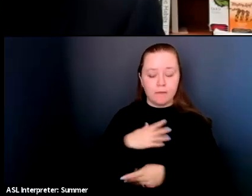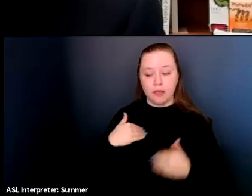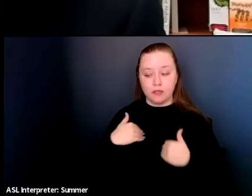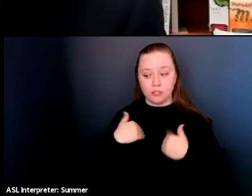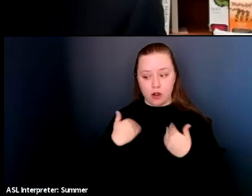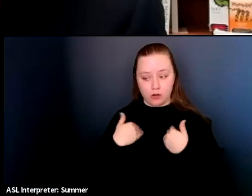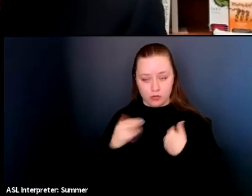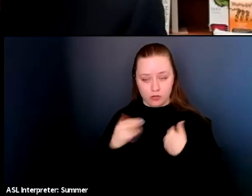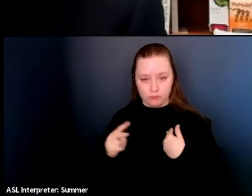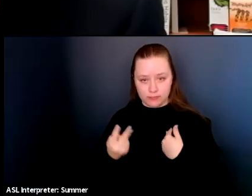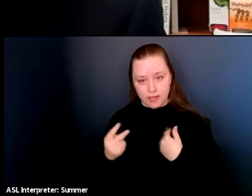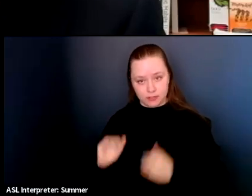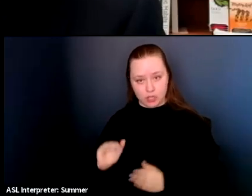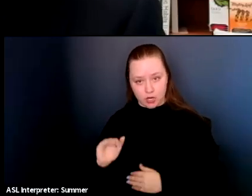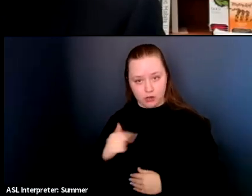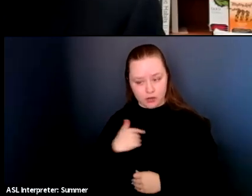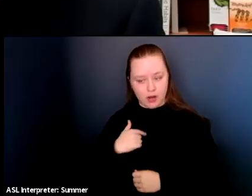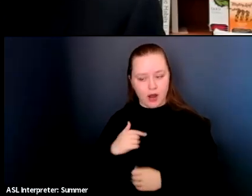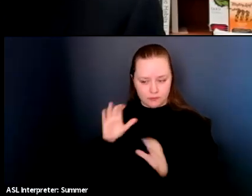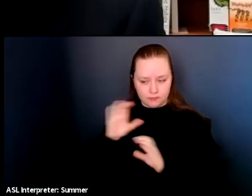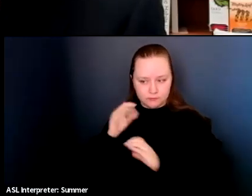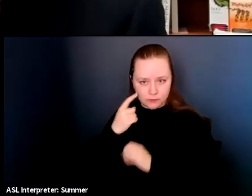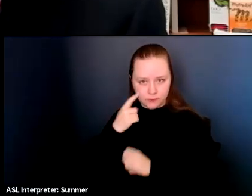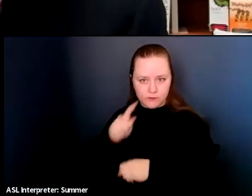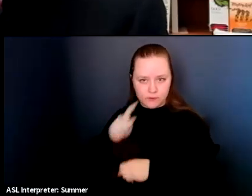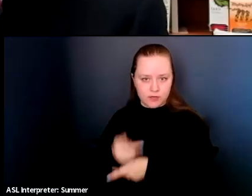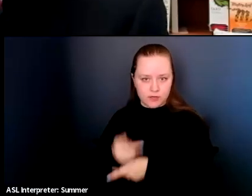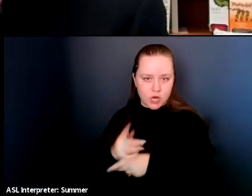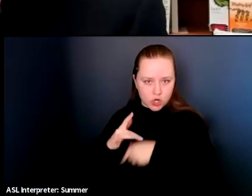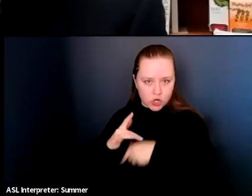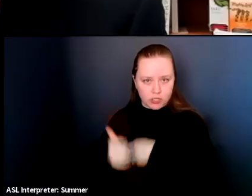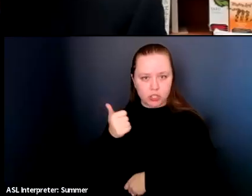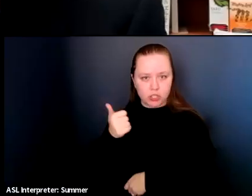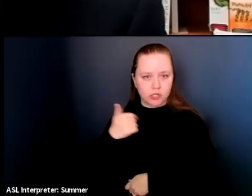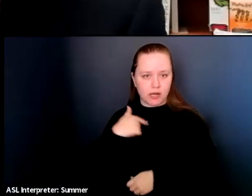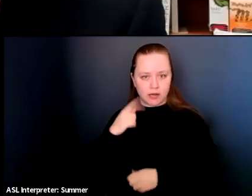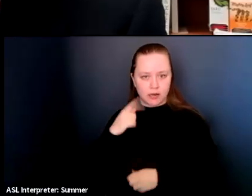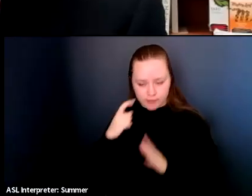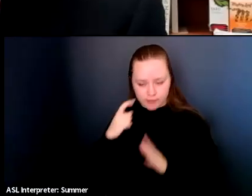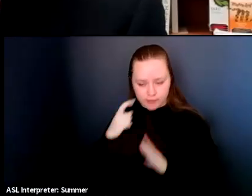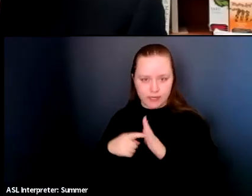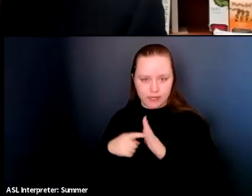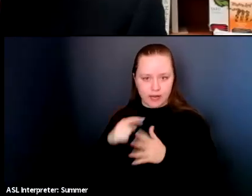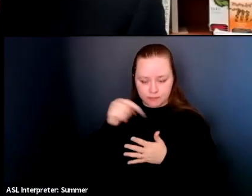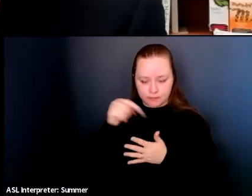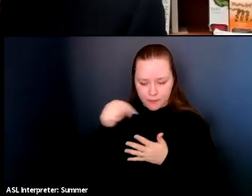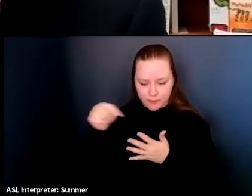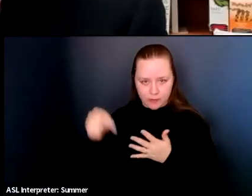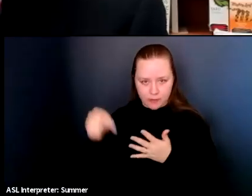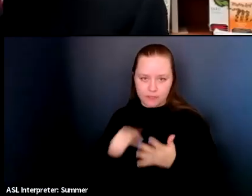I sought care earlier because I recognized all the hallmarks of this isn't just exhaustion,